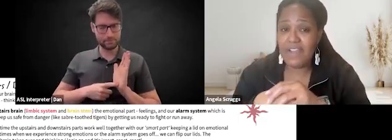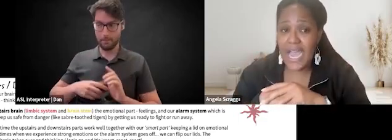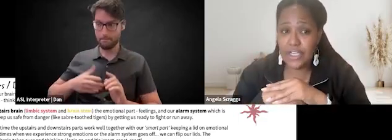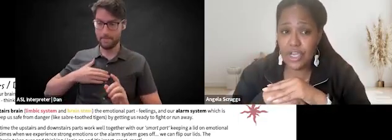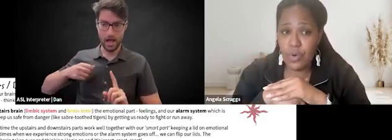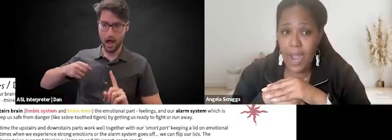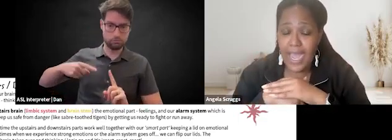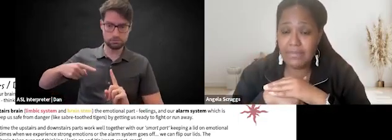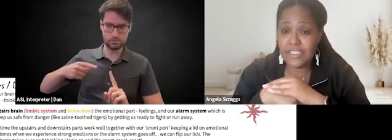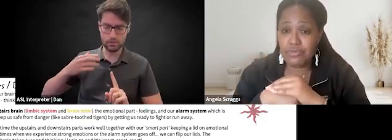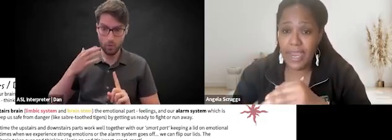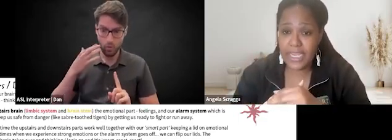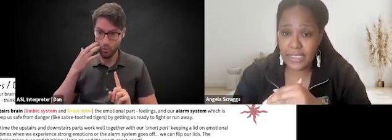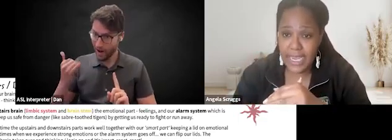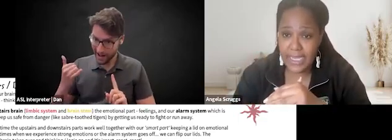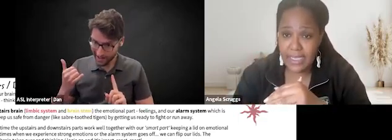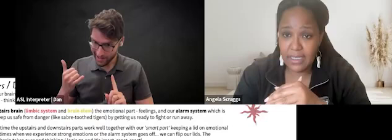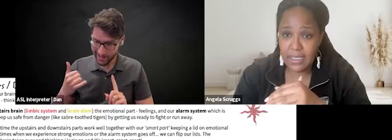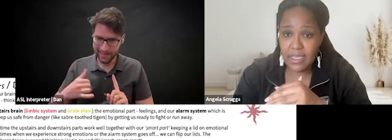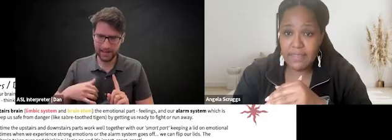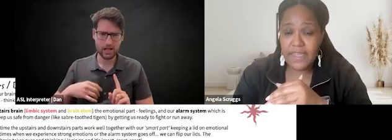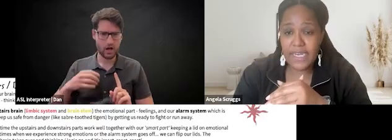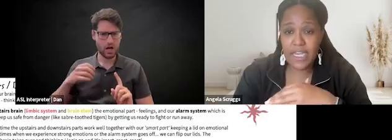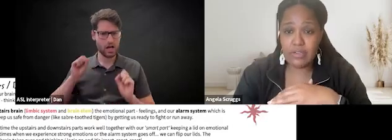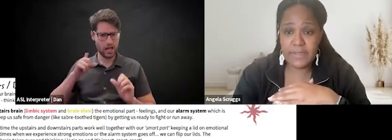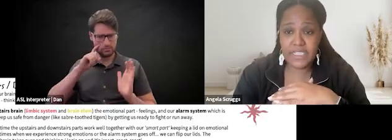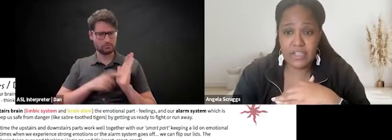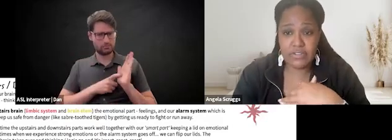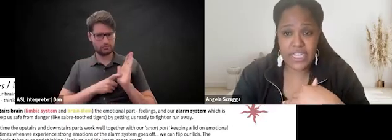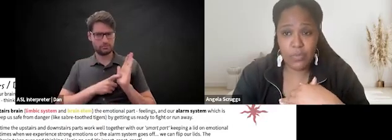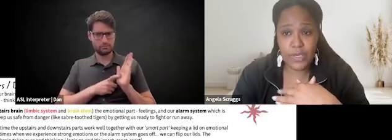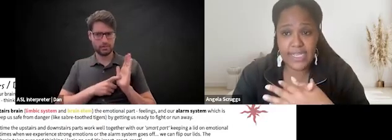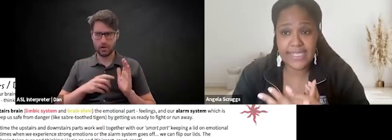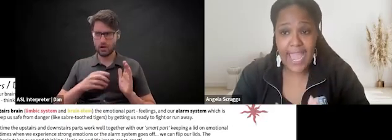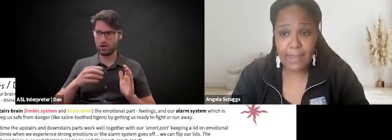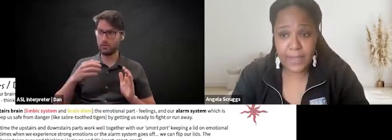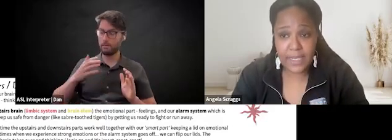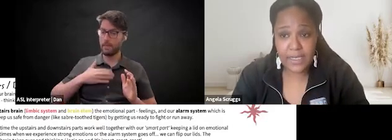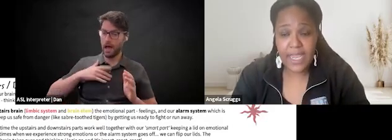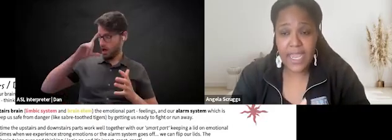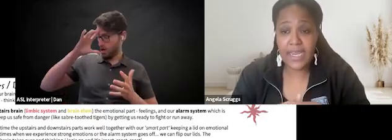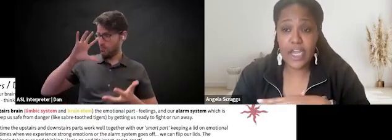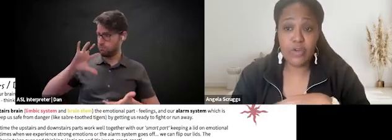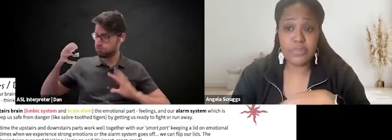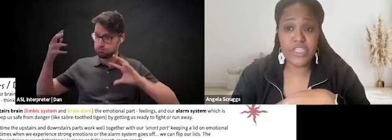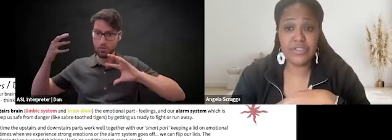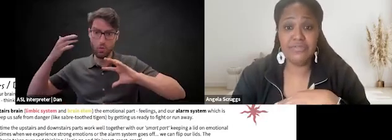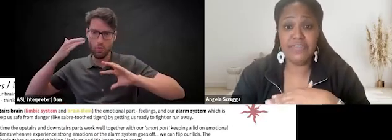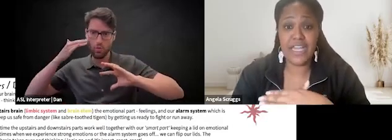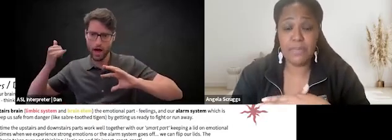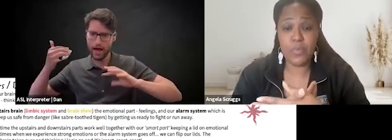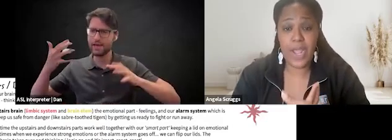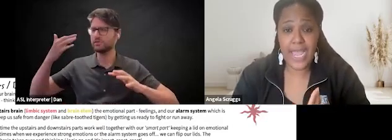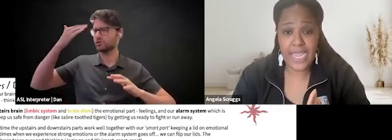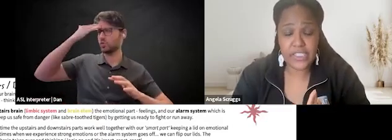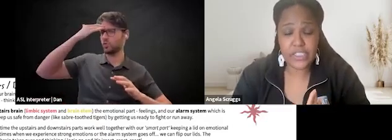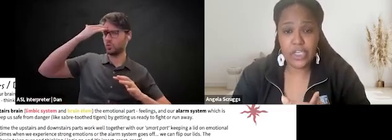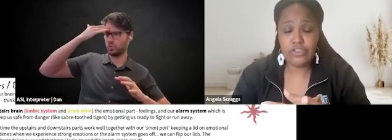if I know why I'm dysregulated, then it helps me to understand what has happened, and it helps me to develop ways